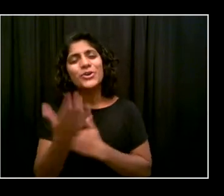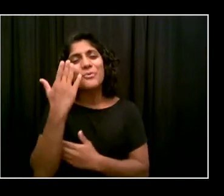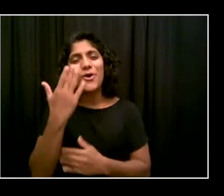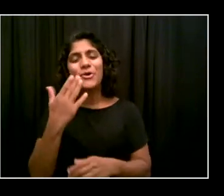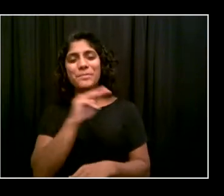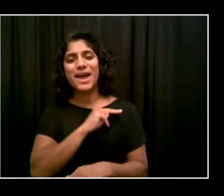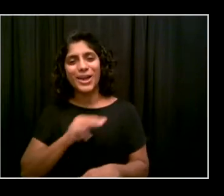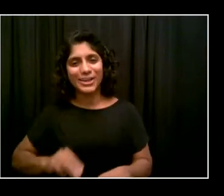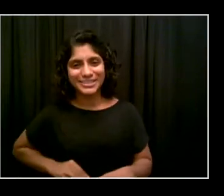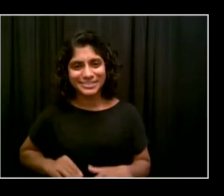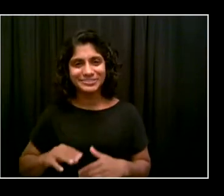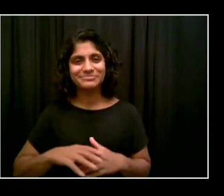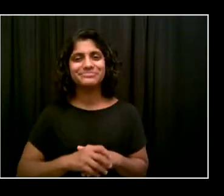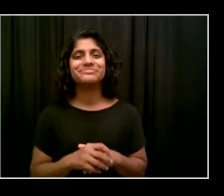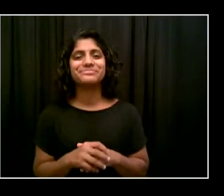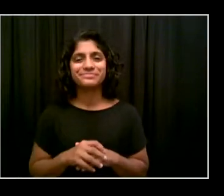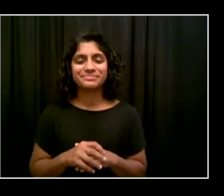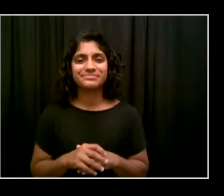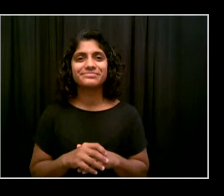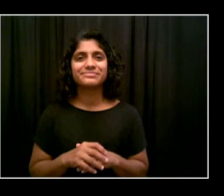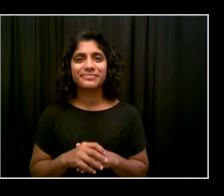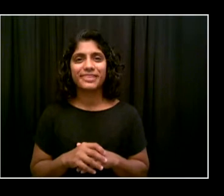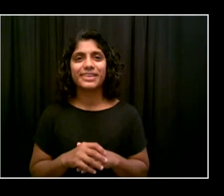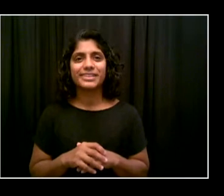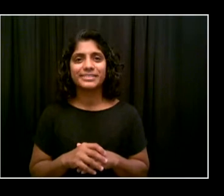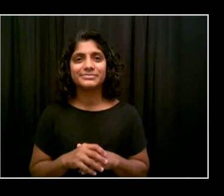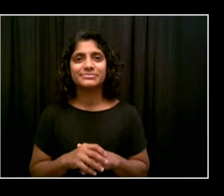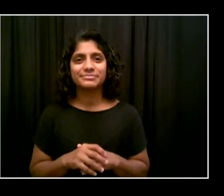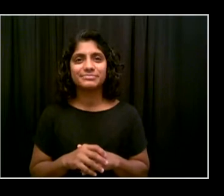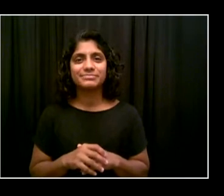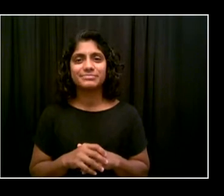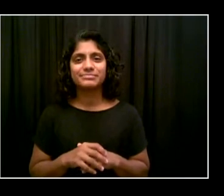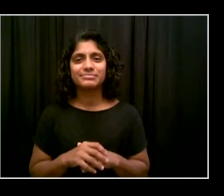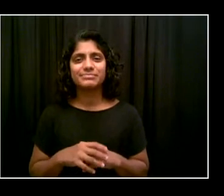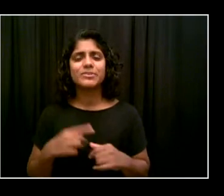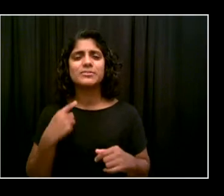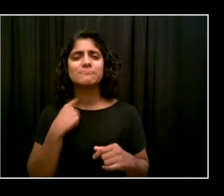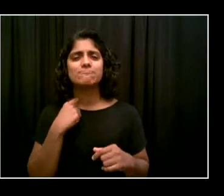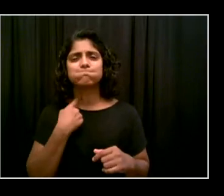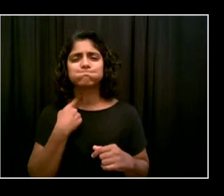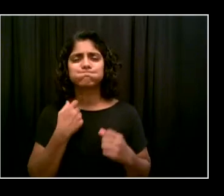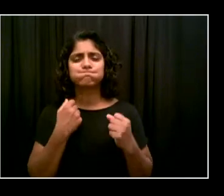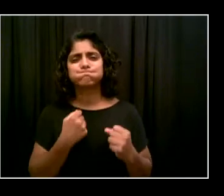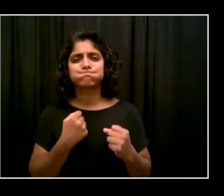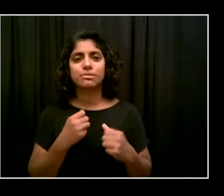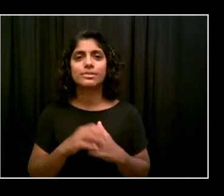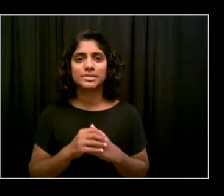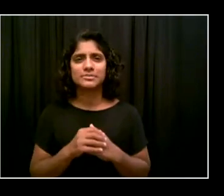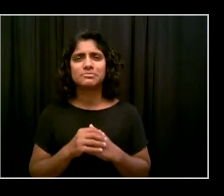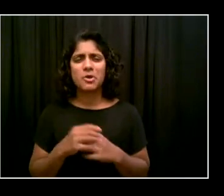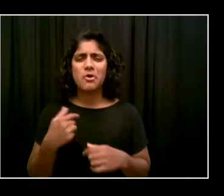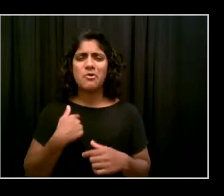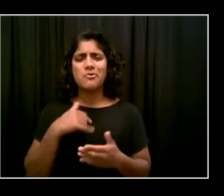BEFORE AND I